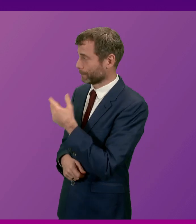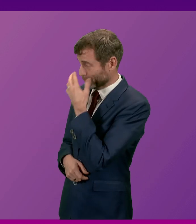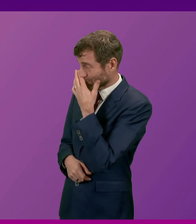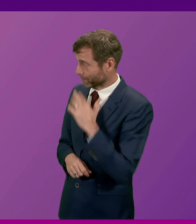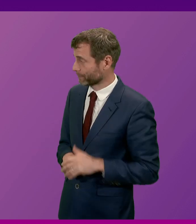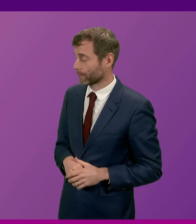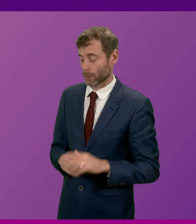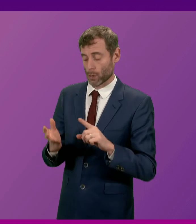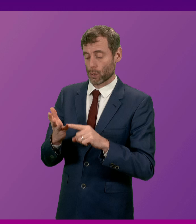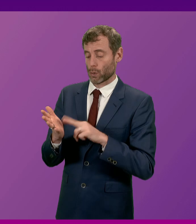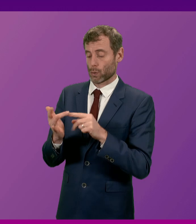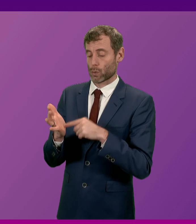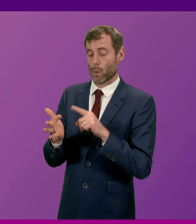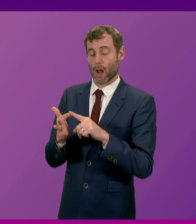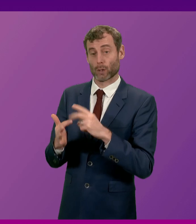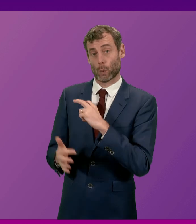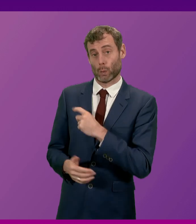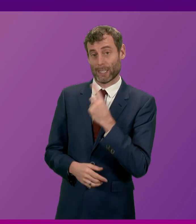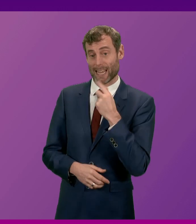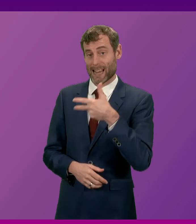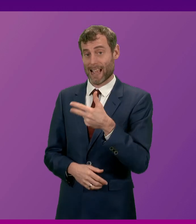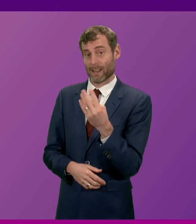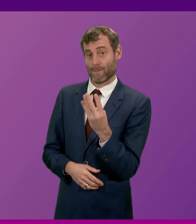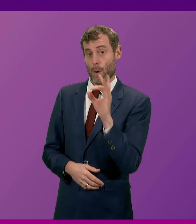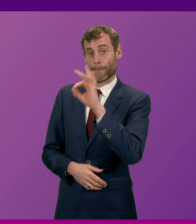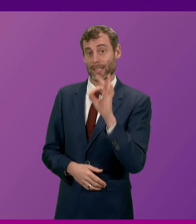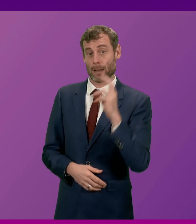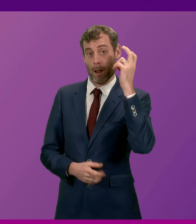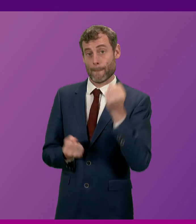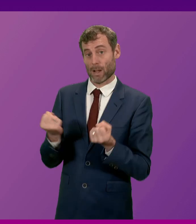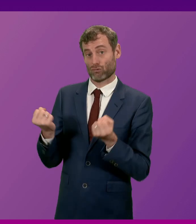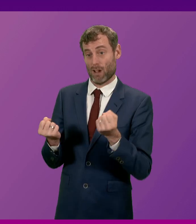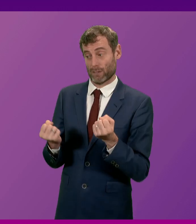Unite the union has found that 84 per cent of bus drivers have experienced abuse in the past 12